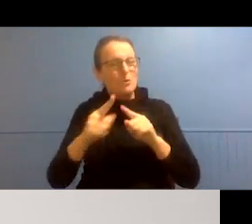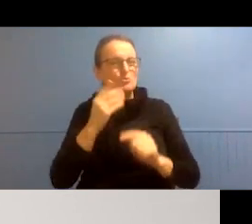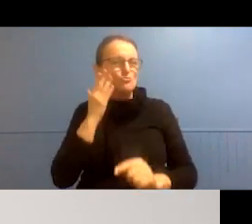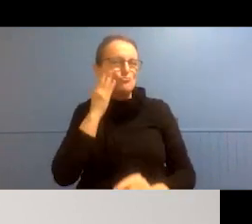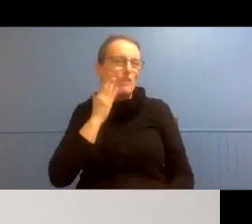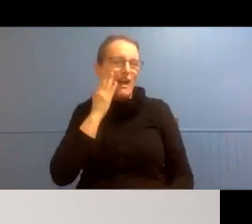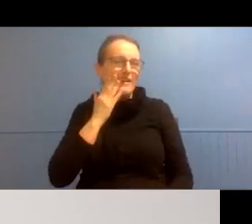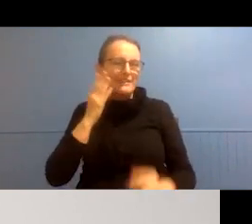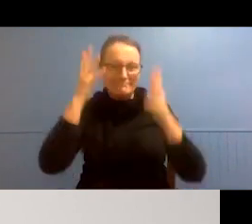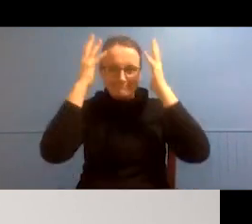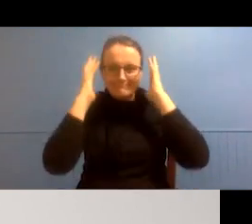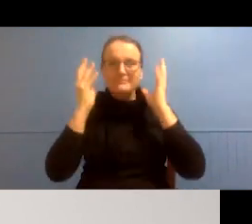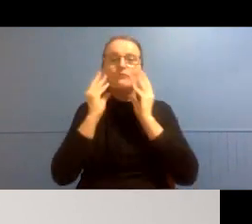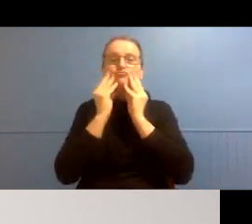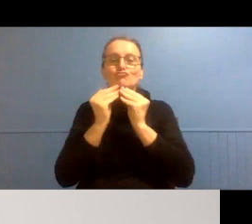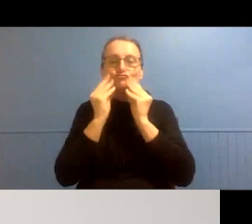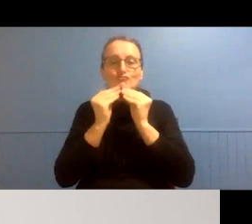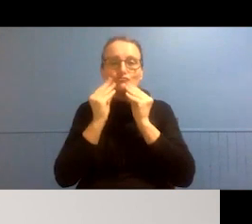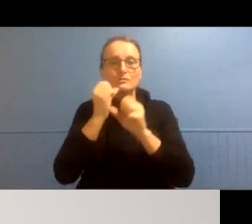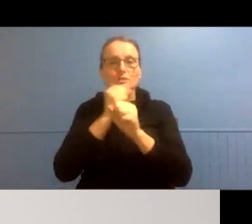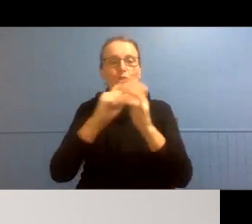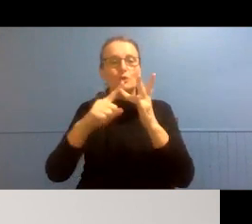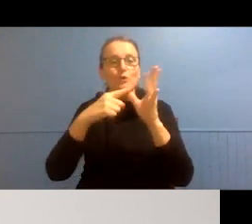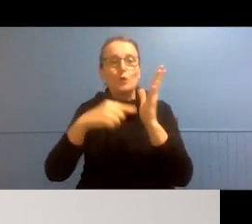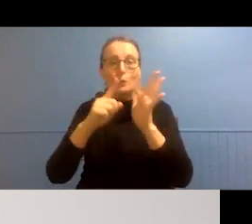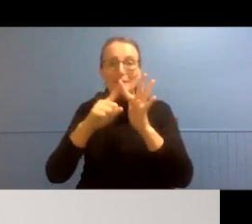I have a goatee beard which is a lot grey, I'm